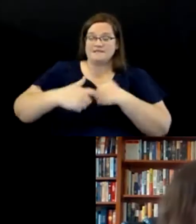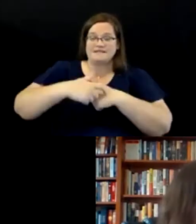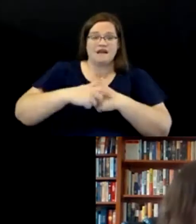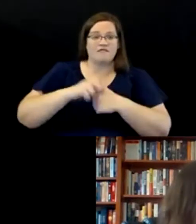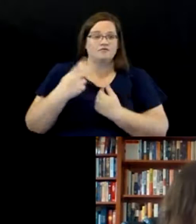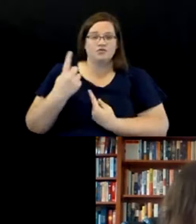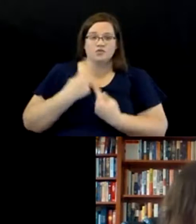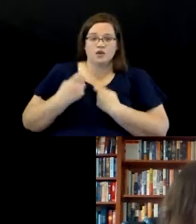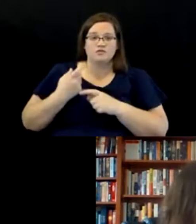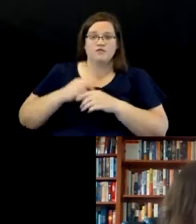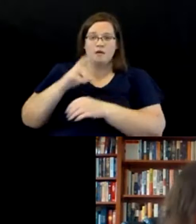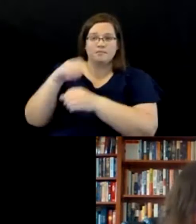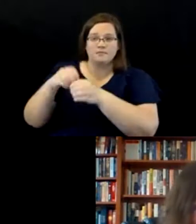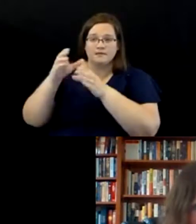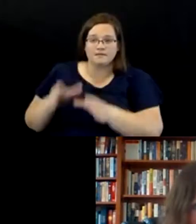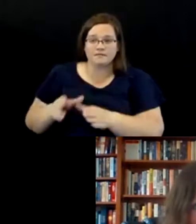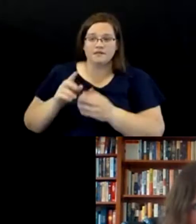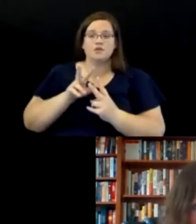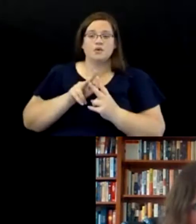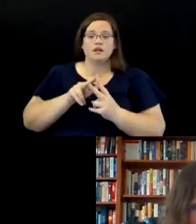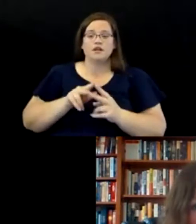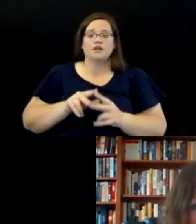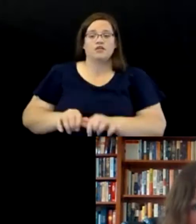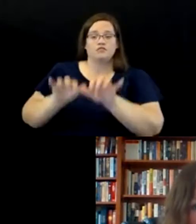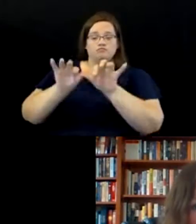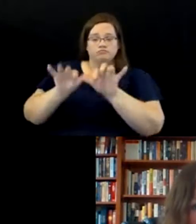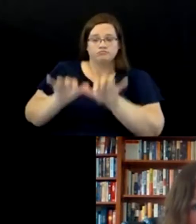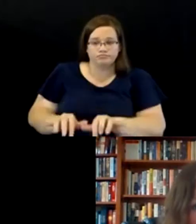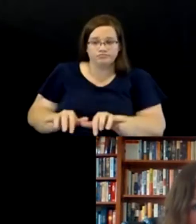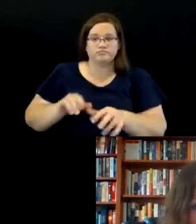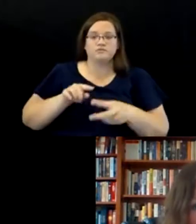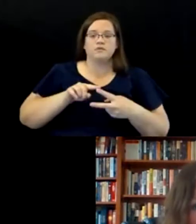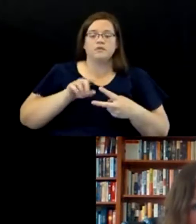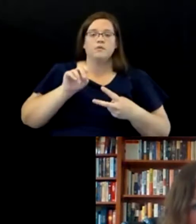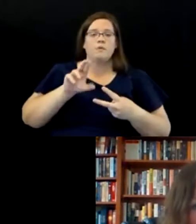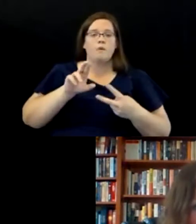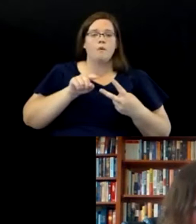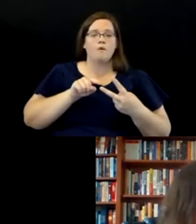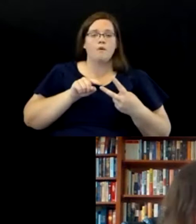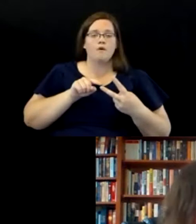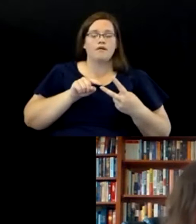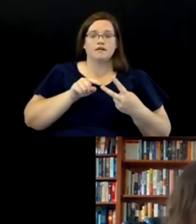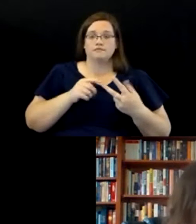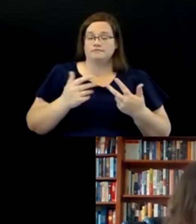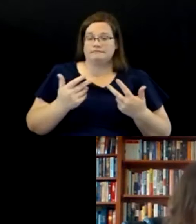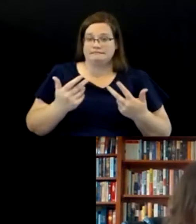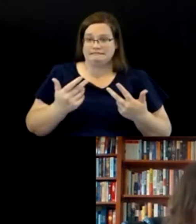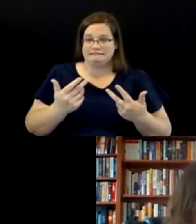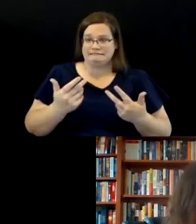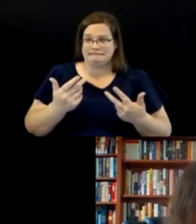participants. You can either put your question in the chat box, or you can -- I don't know if Stefanie can help me with raising hand